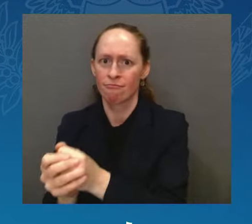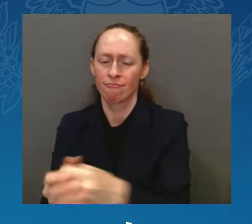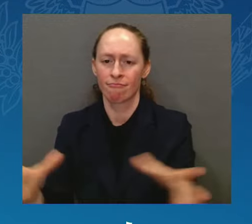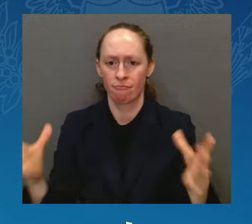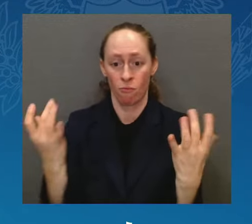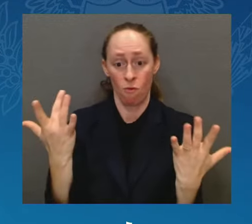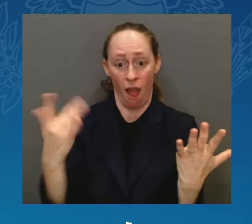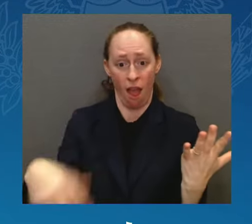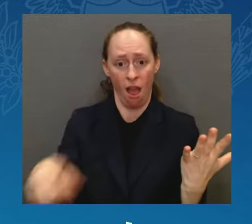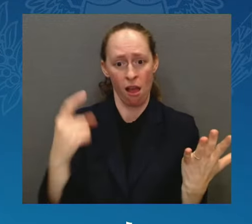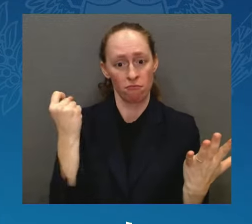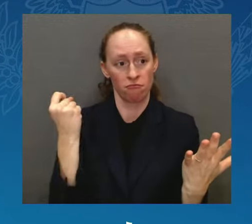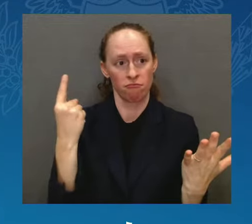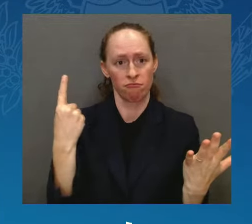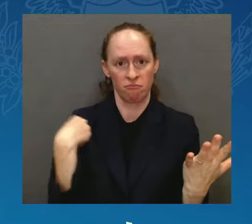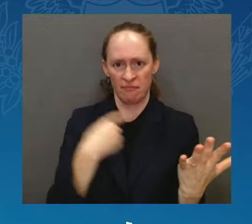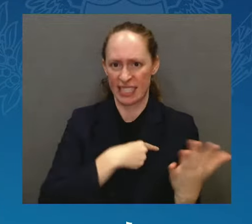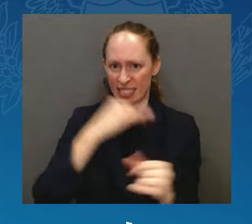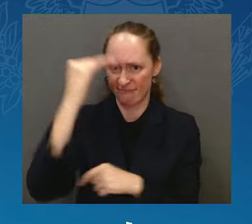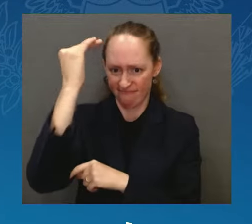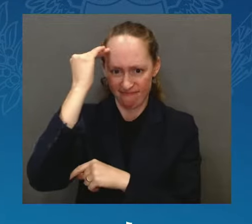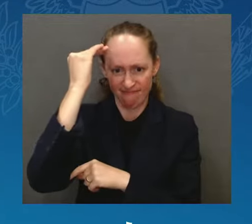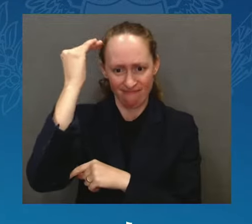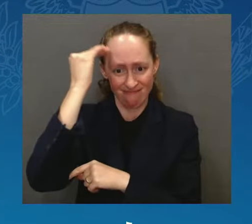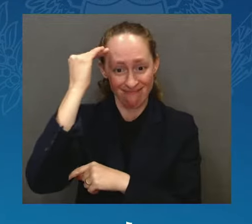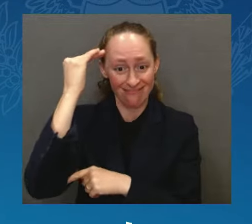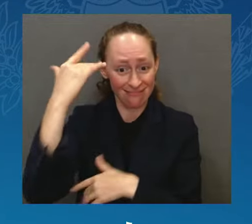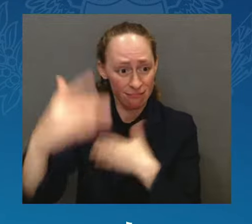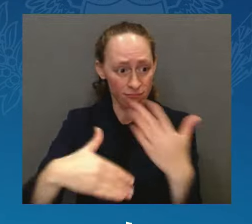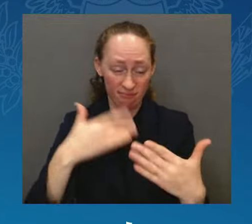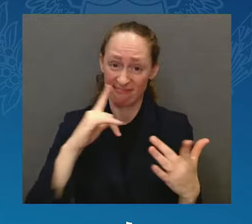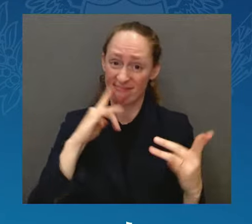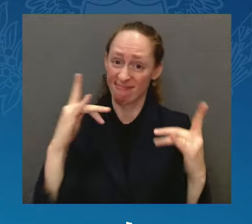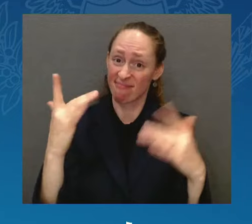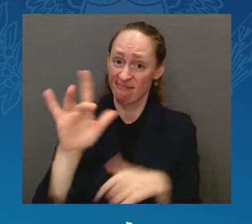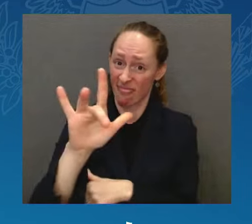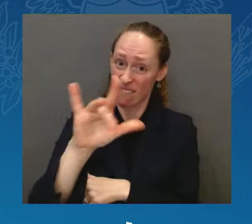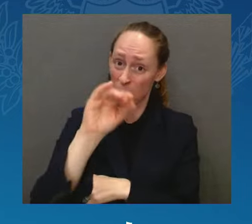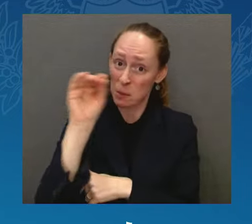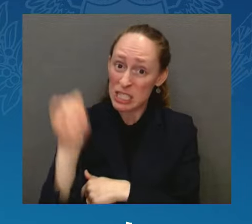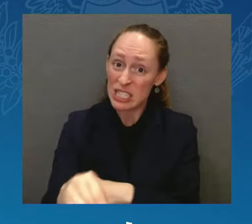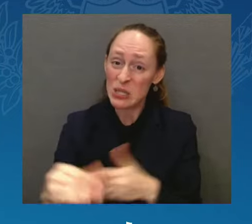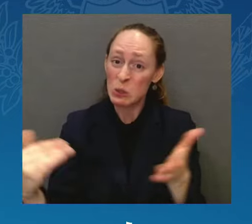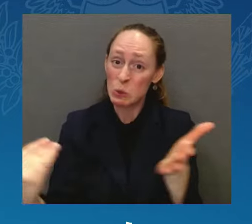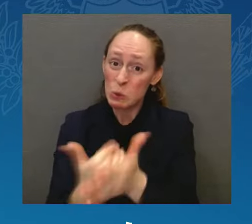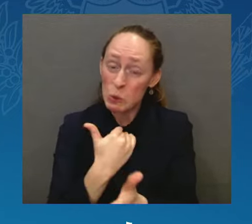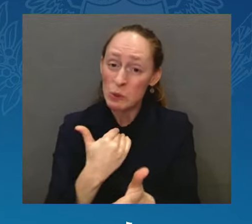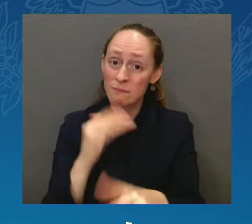making up 25 percent of new business owners, Latino entrepreneurs receive